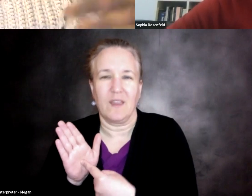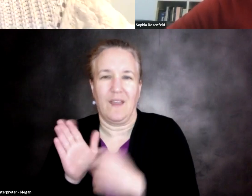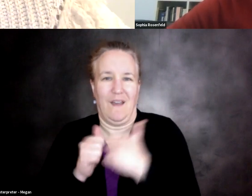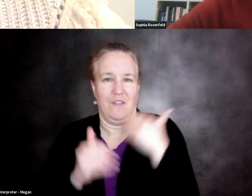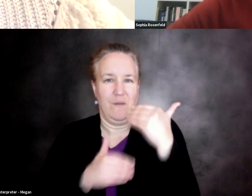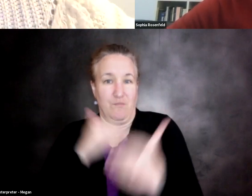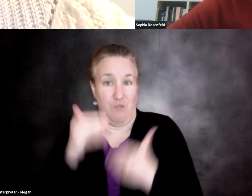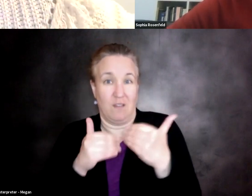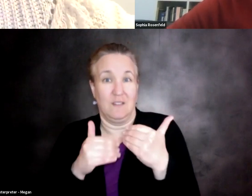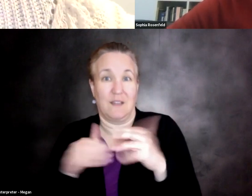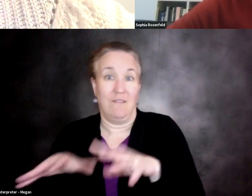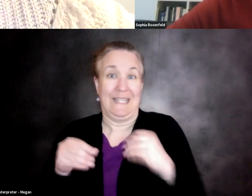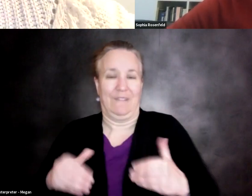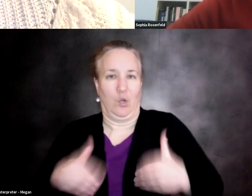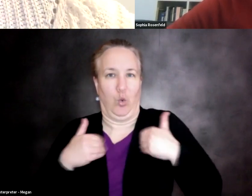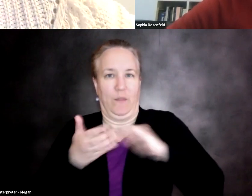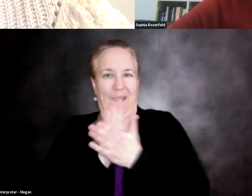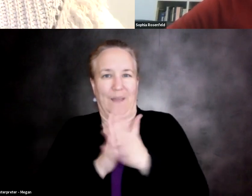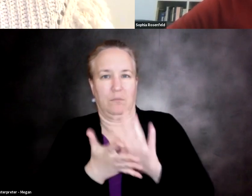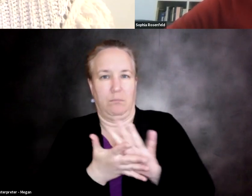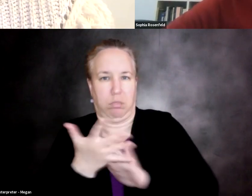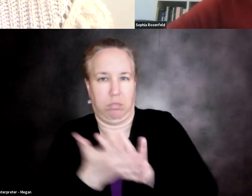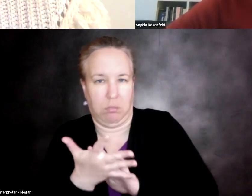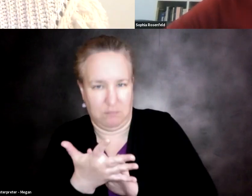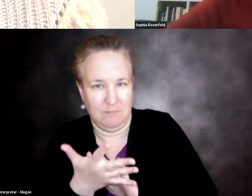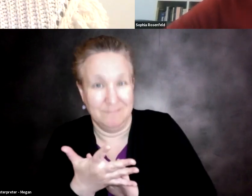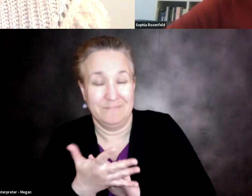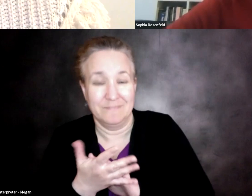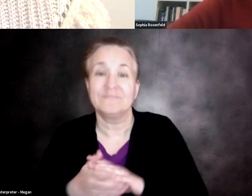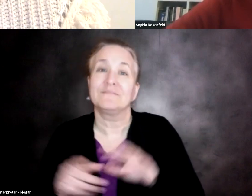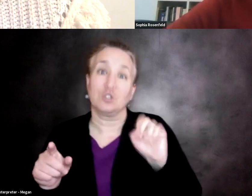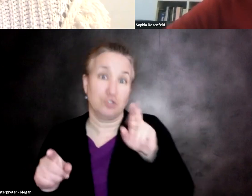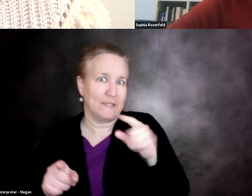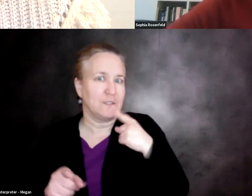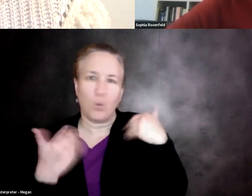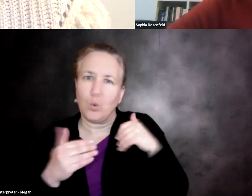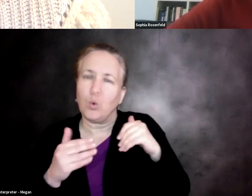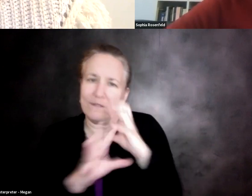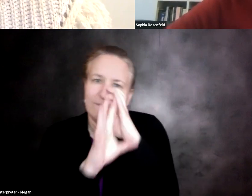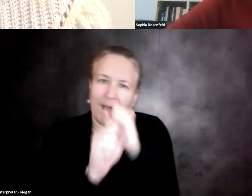of leaving youth. That's a fascinating answer. I'm thinking about every bit of that